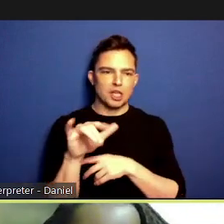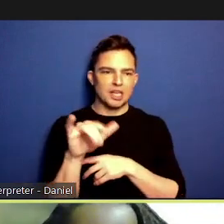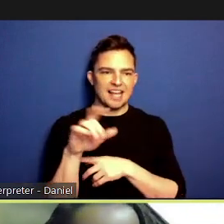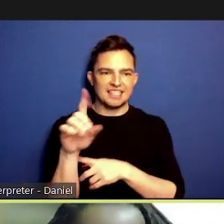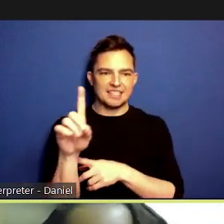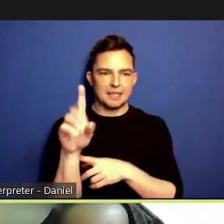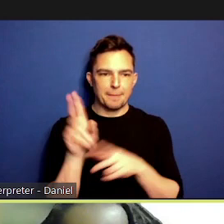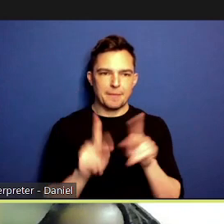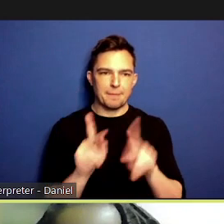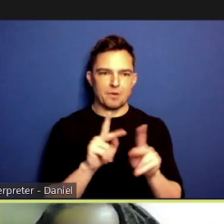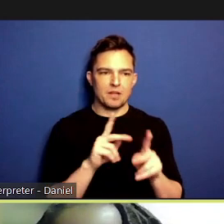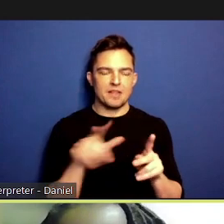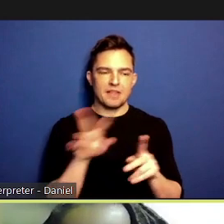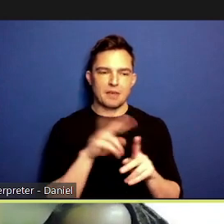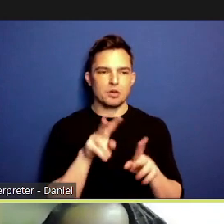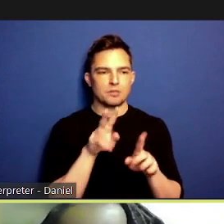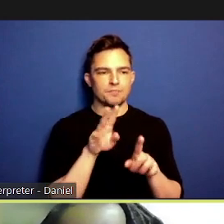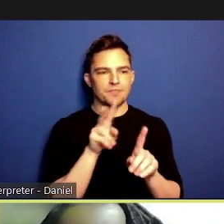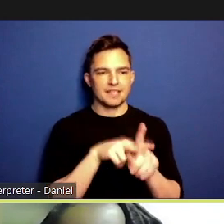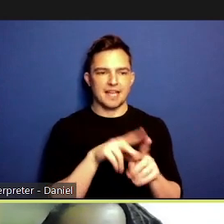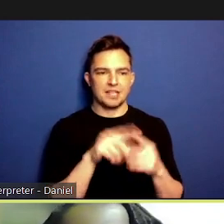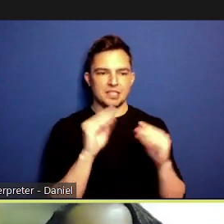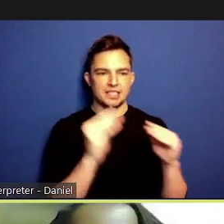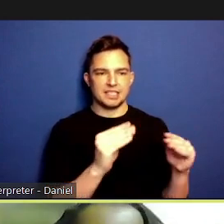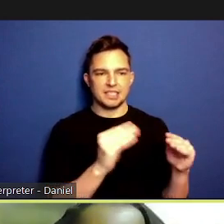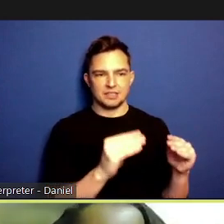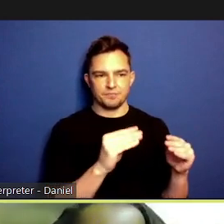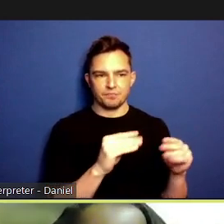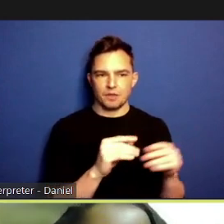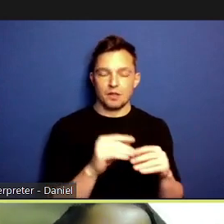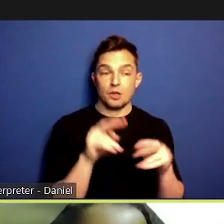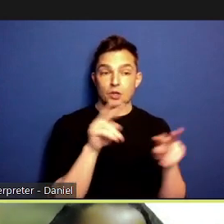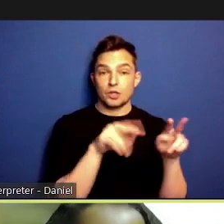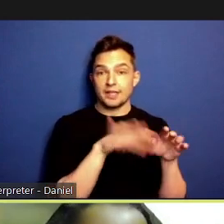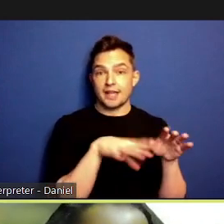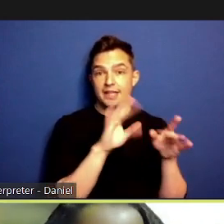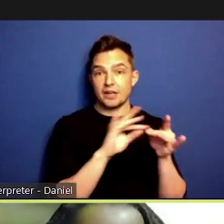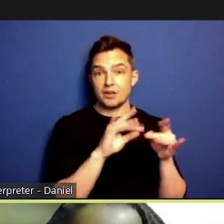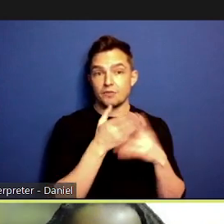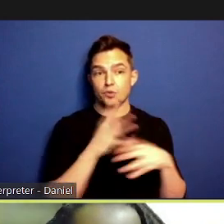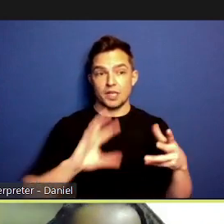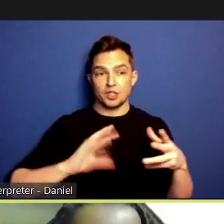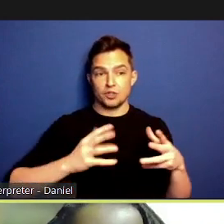teach. Looking at this narrative through an intersectional and critical lens, we can see